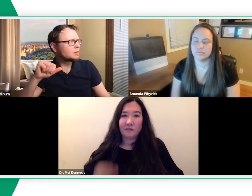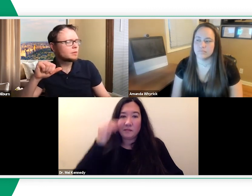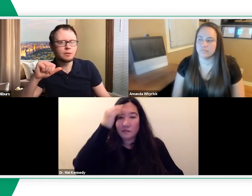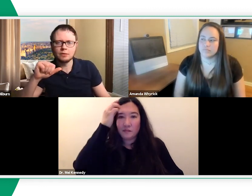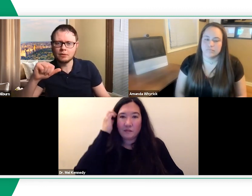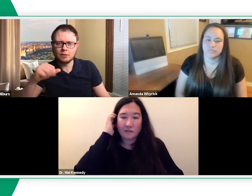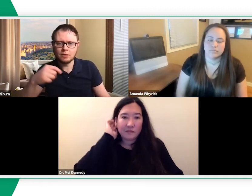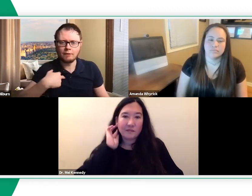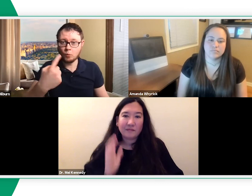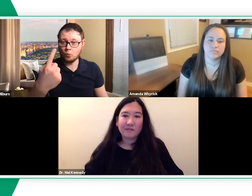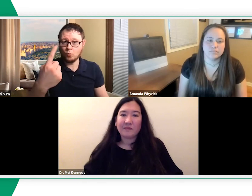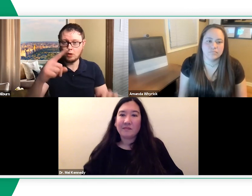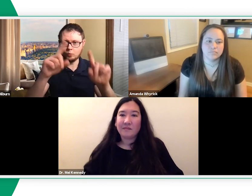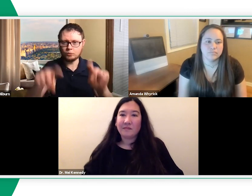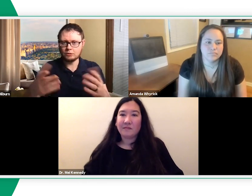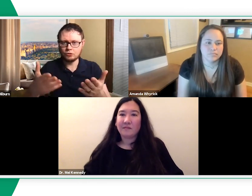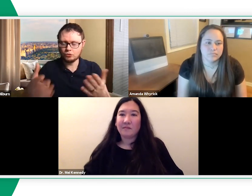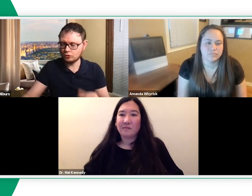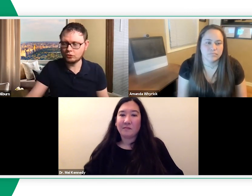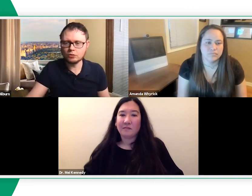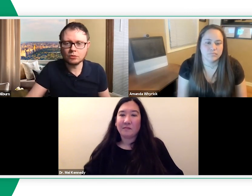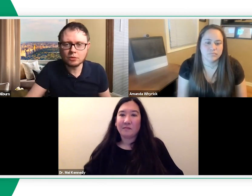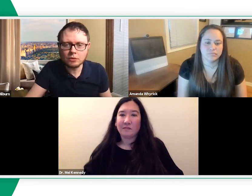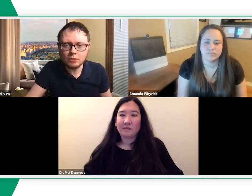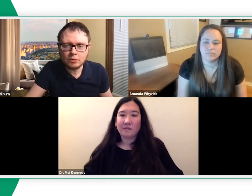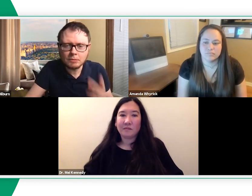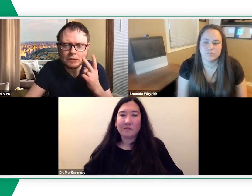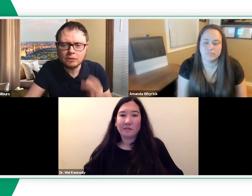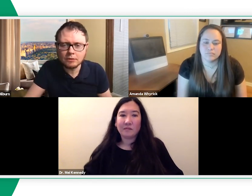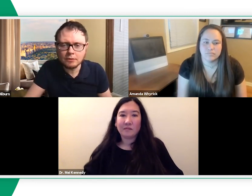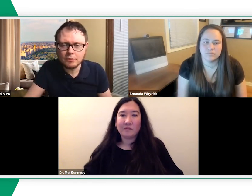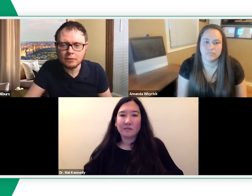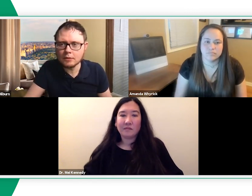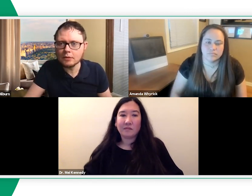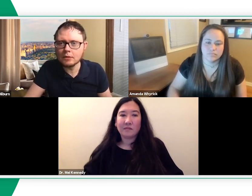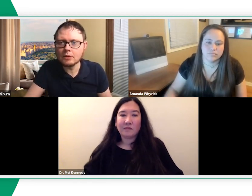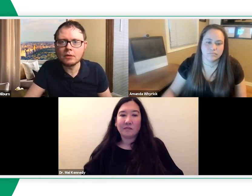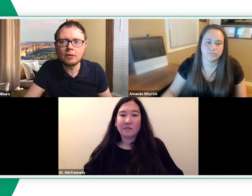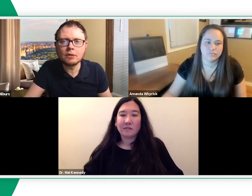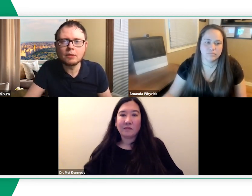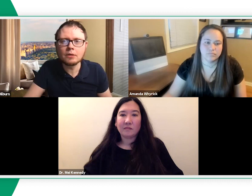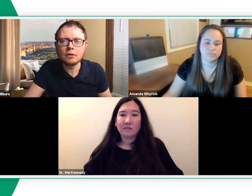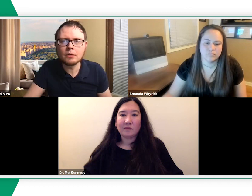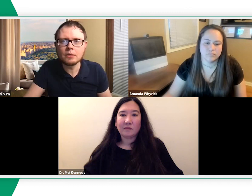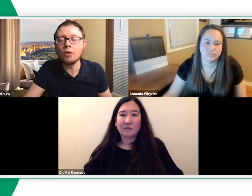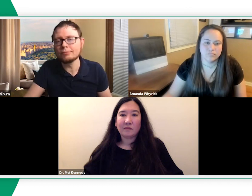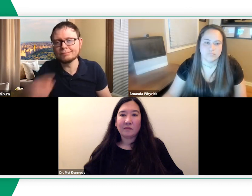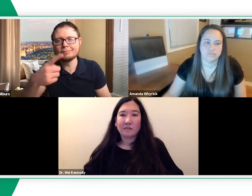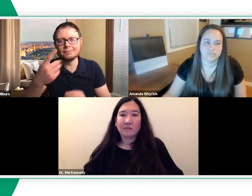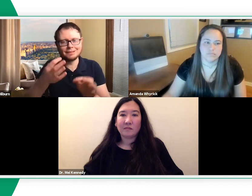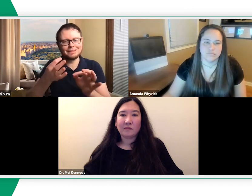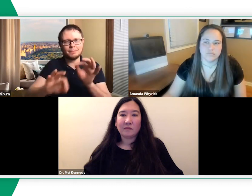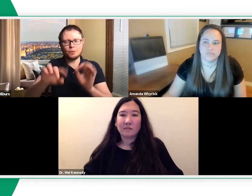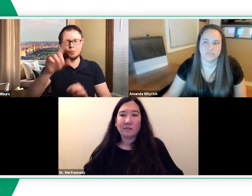left. I know that we did have a question in the Q&A. The question was . . . let me see.